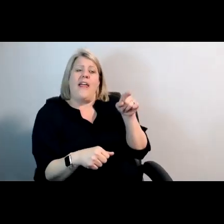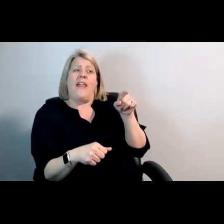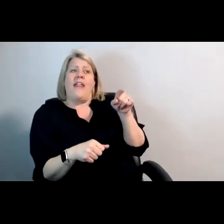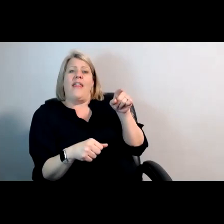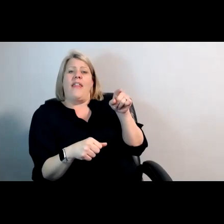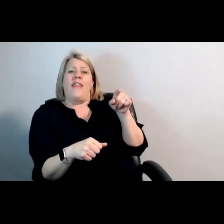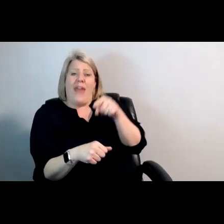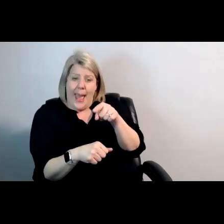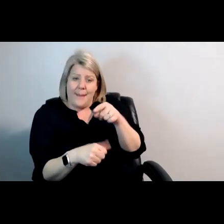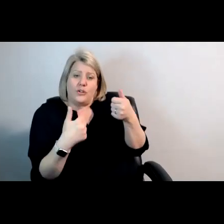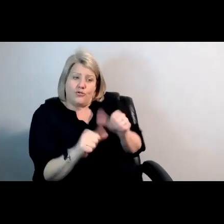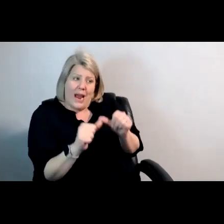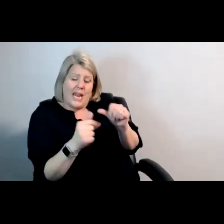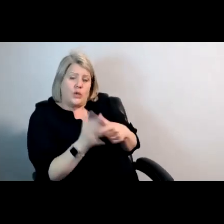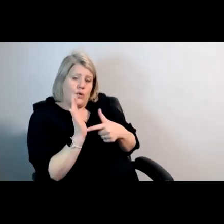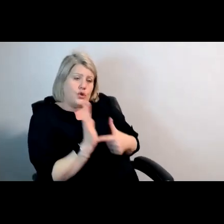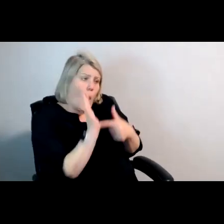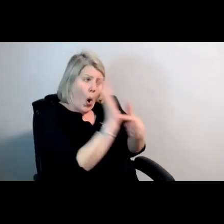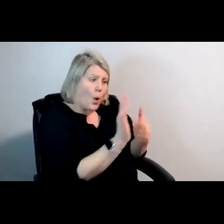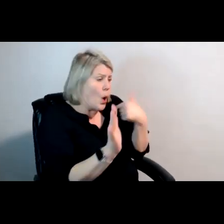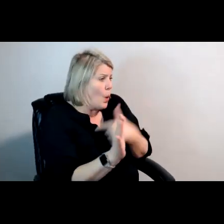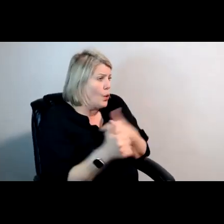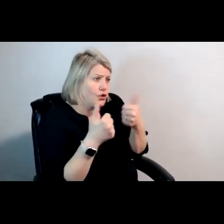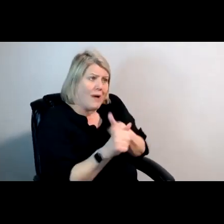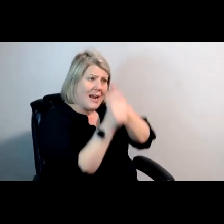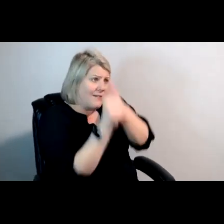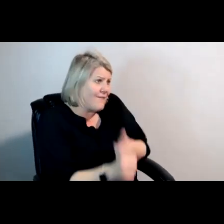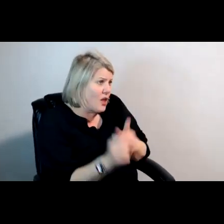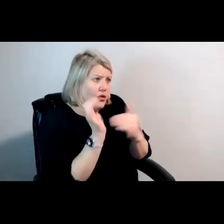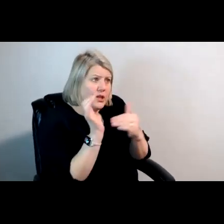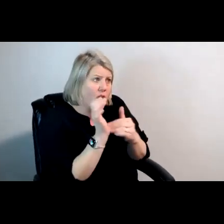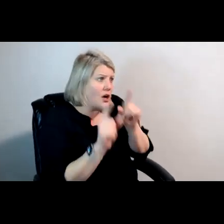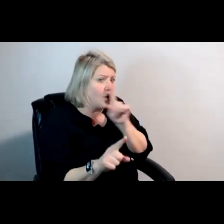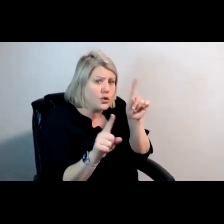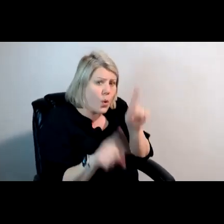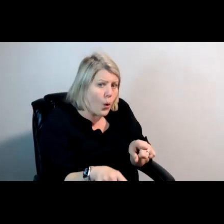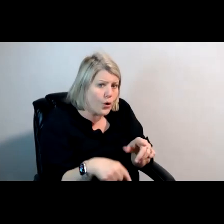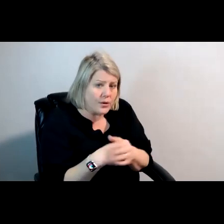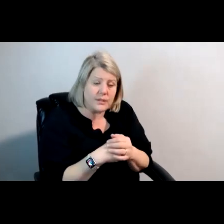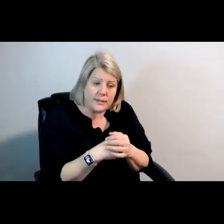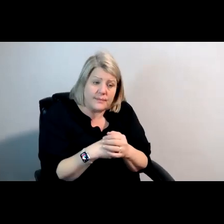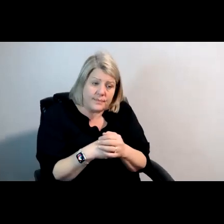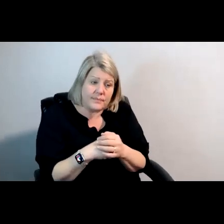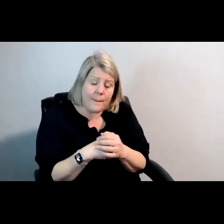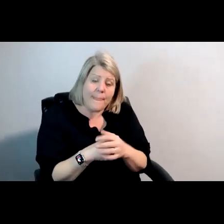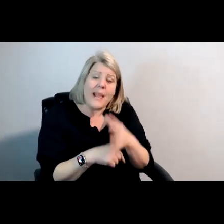who's trying to enforce the regulation around doctor's orders, and personal autonomy,